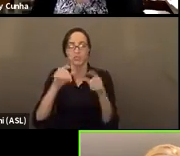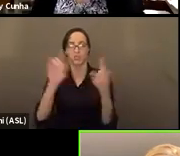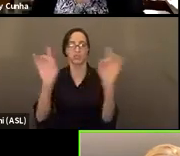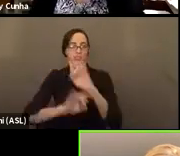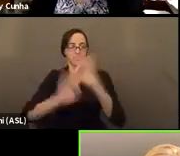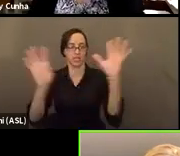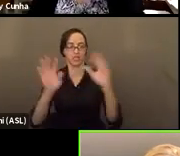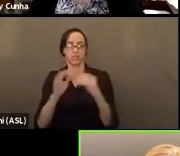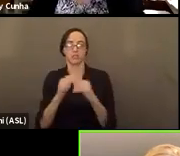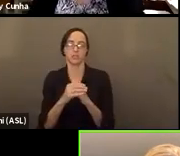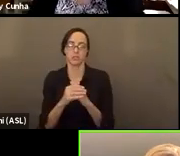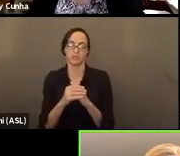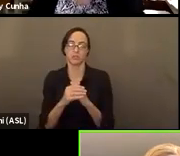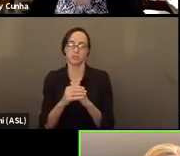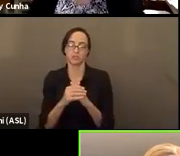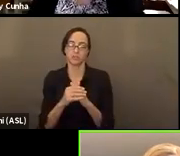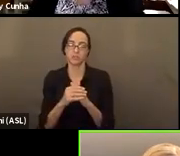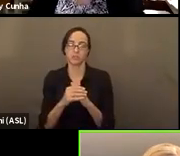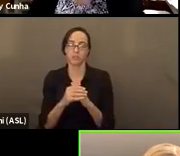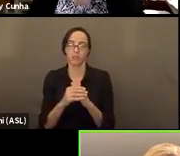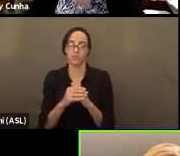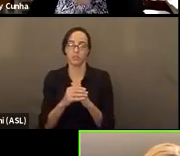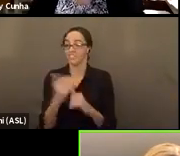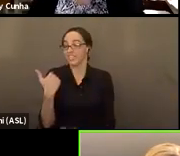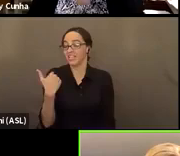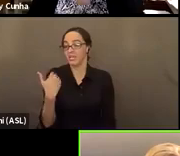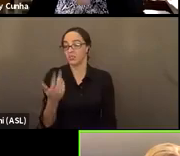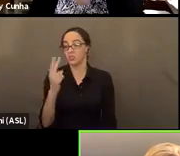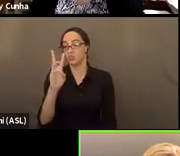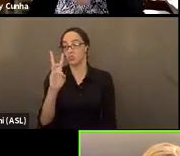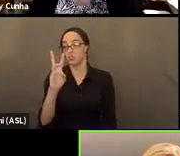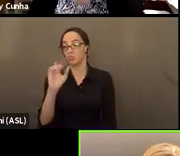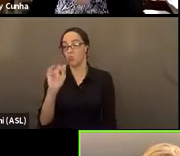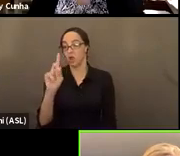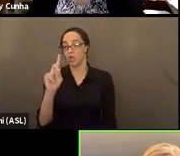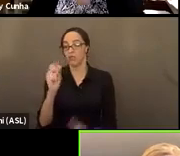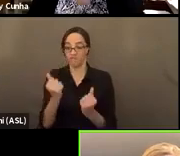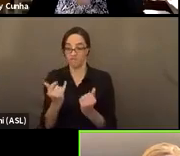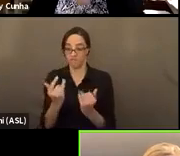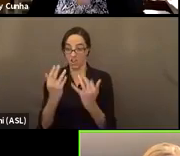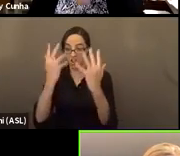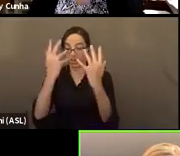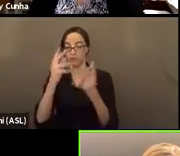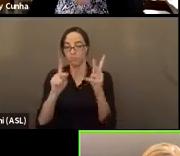i think the last two wildfires but in the tubbs fire and nuns fire we lost 24 people